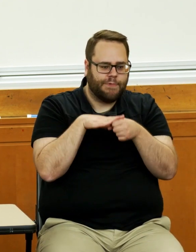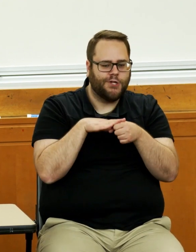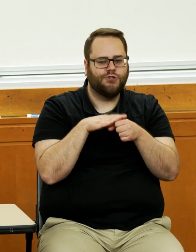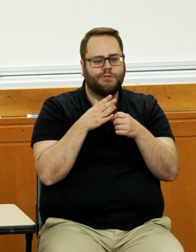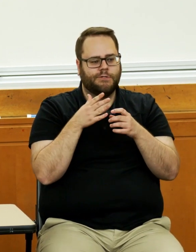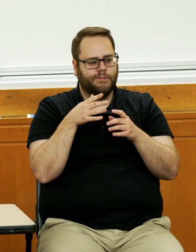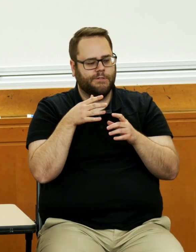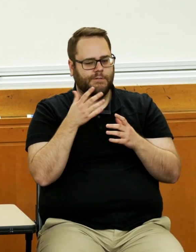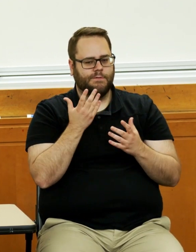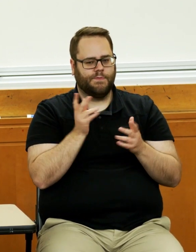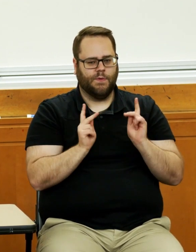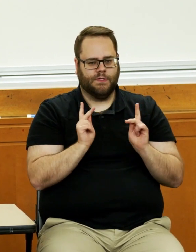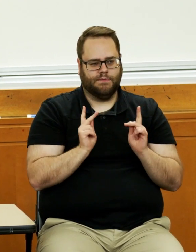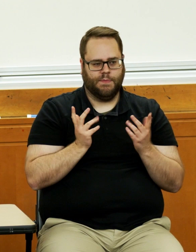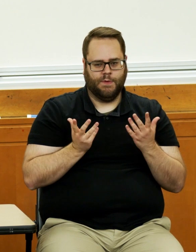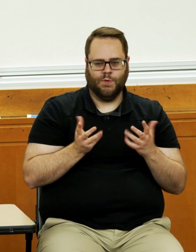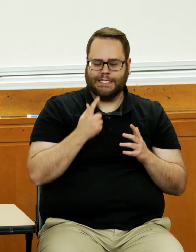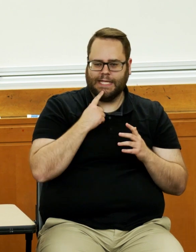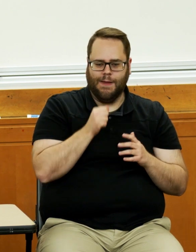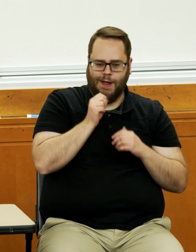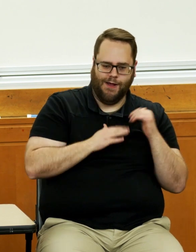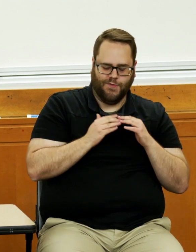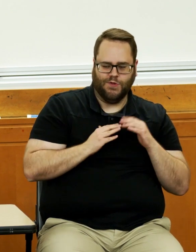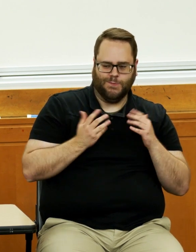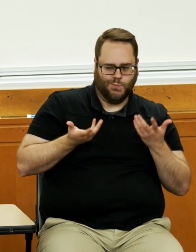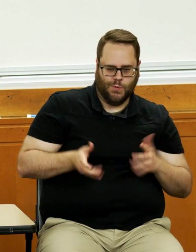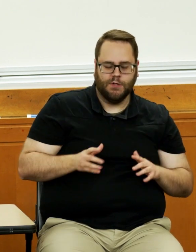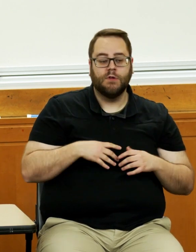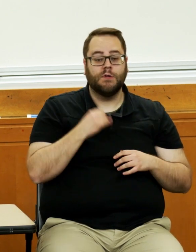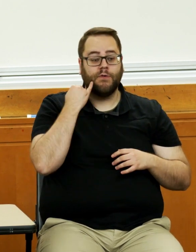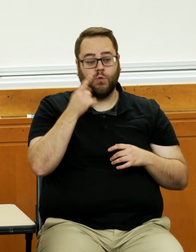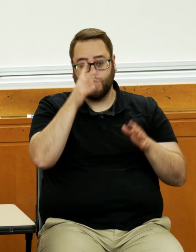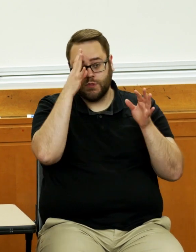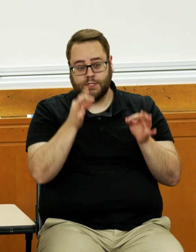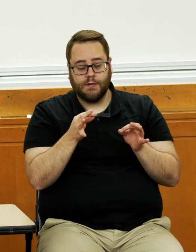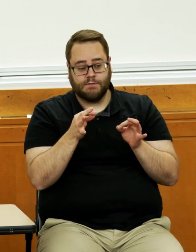this” or “Don't want to do this.” I think that, if you're making decisions that affect a particular